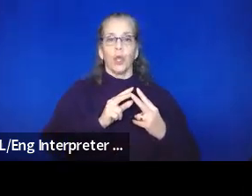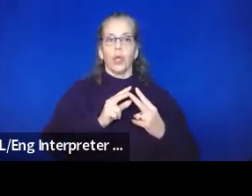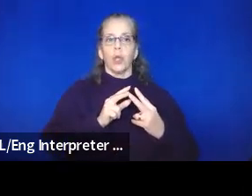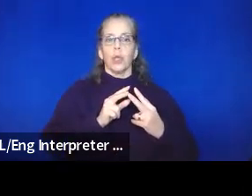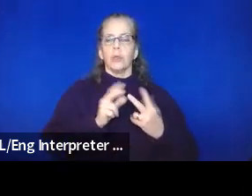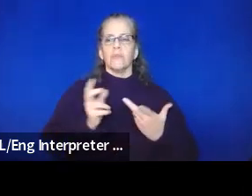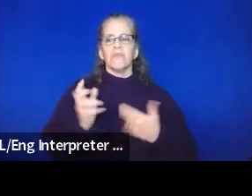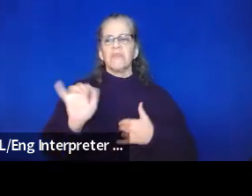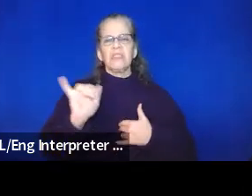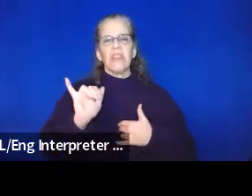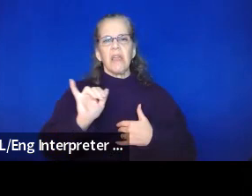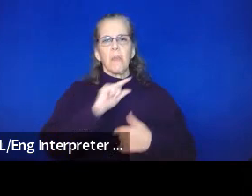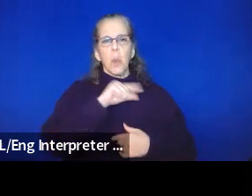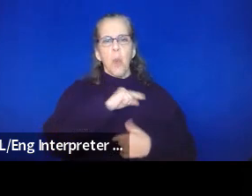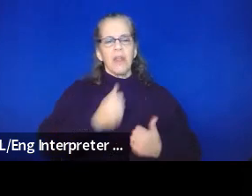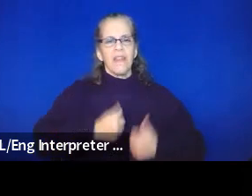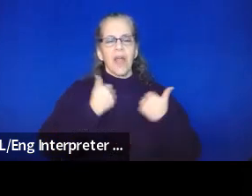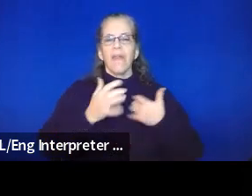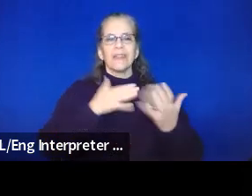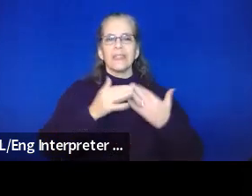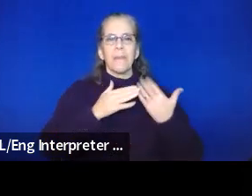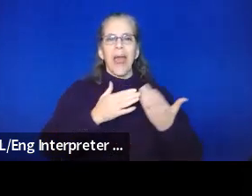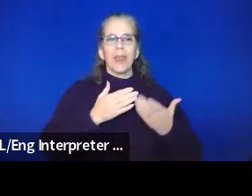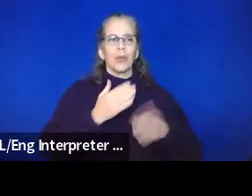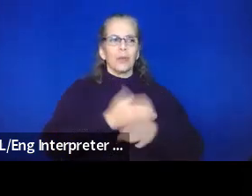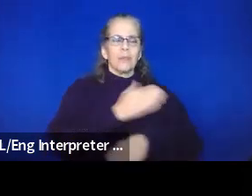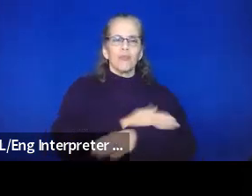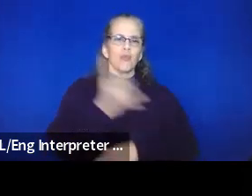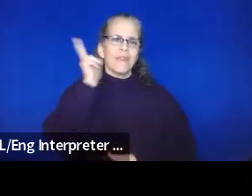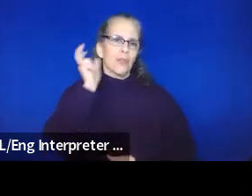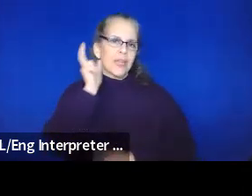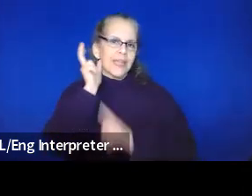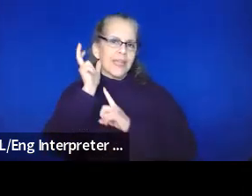life, no matter how well you hear. So, that speech is something that's going